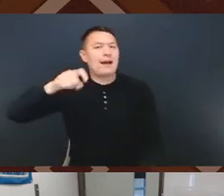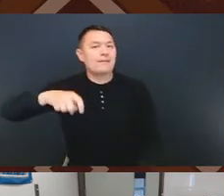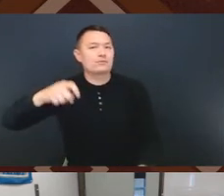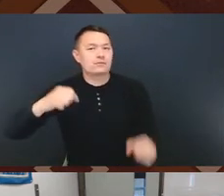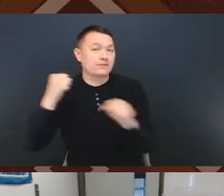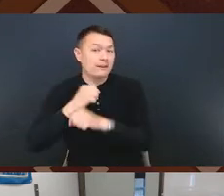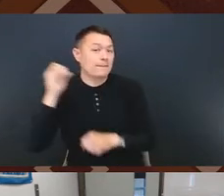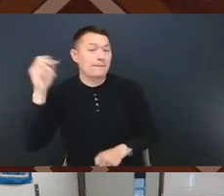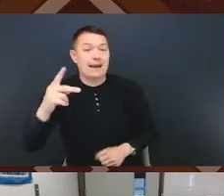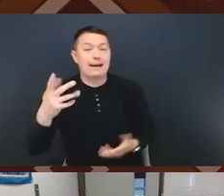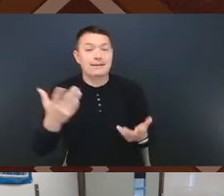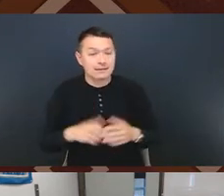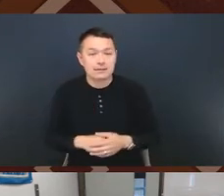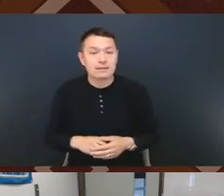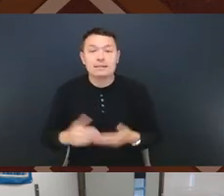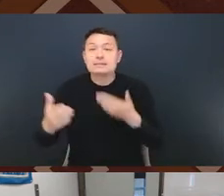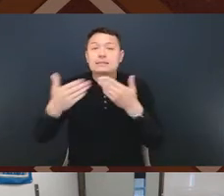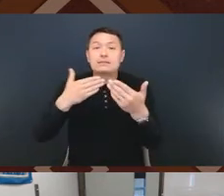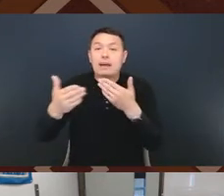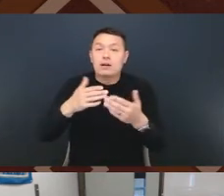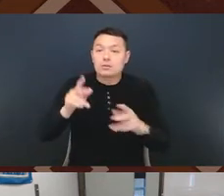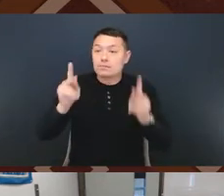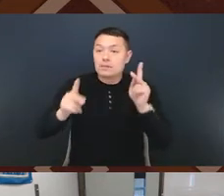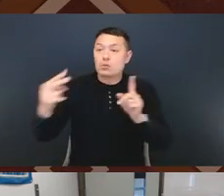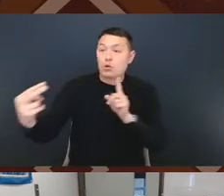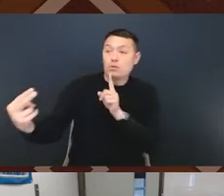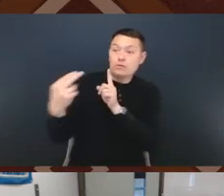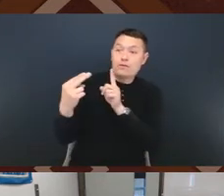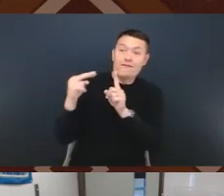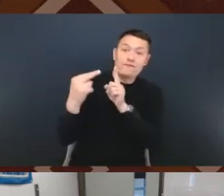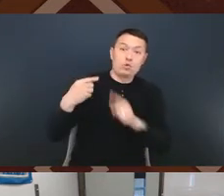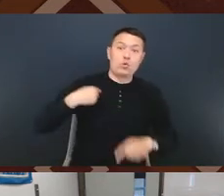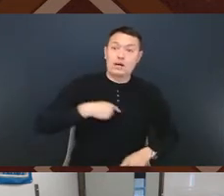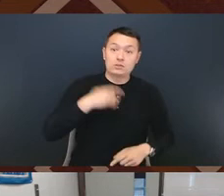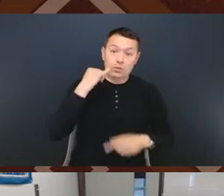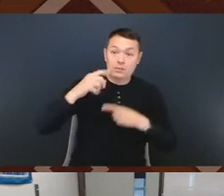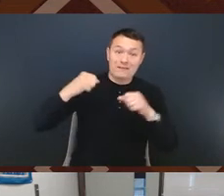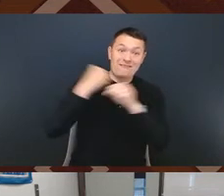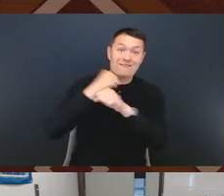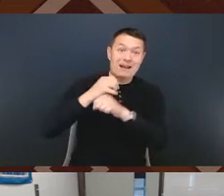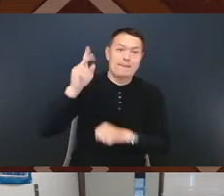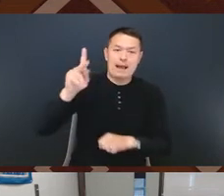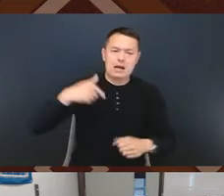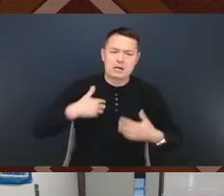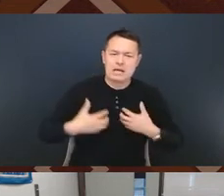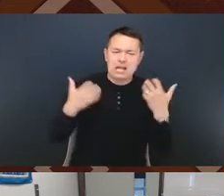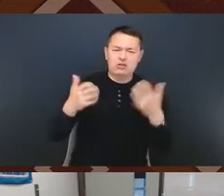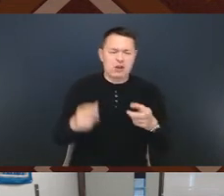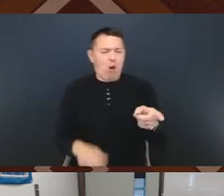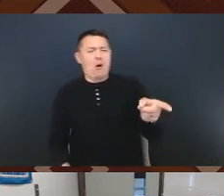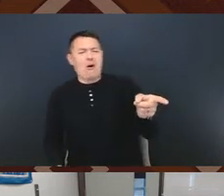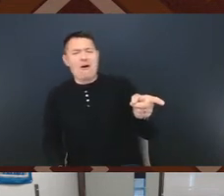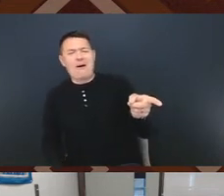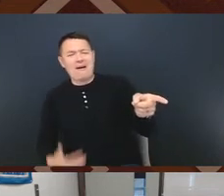It doesn't matter how people perceive us when we fight back, right. As being angry or being jealous